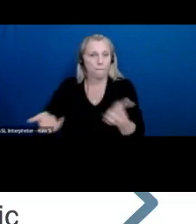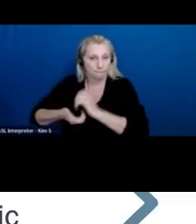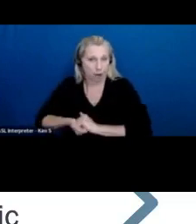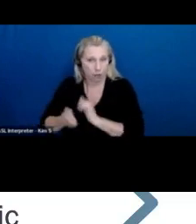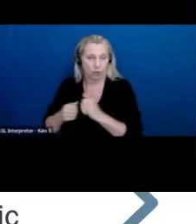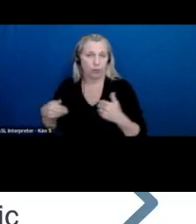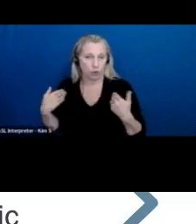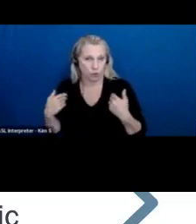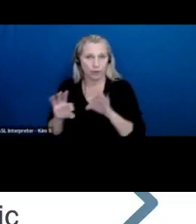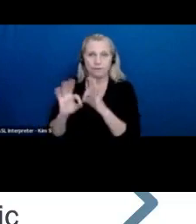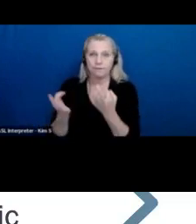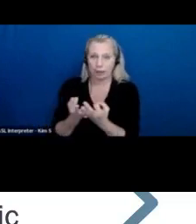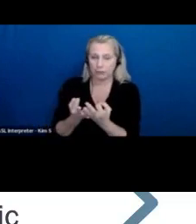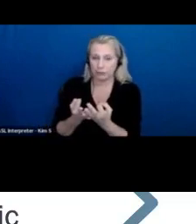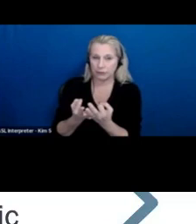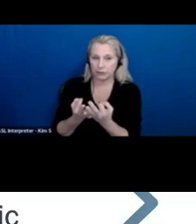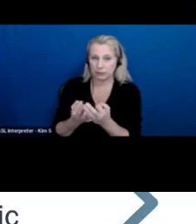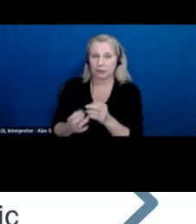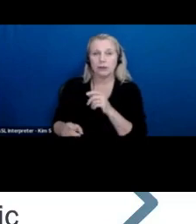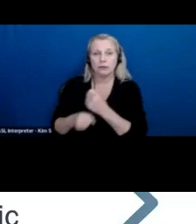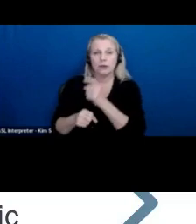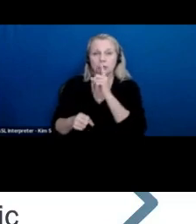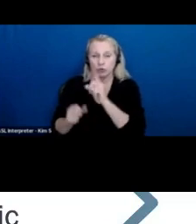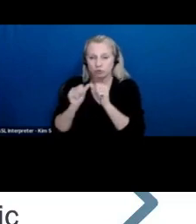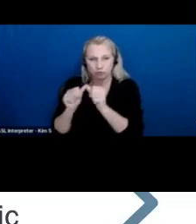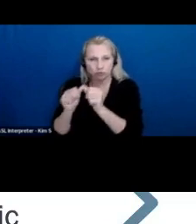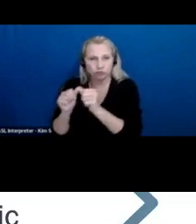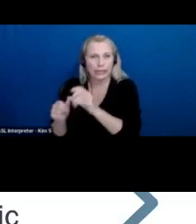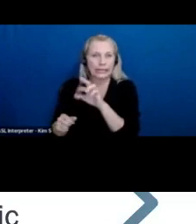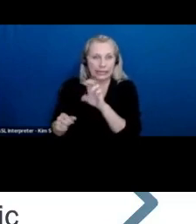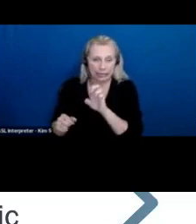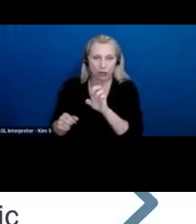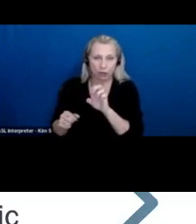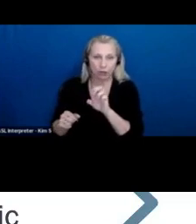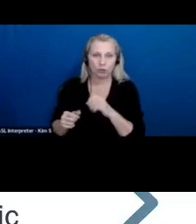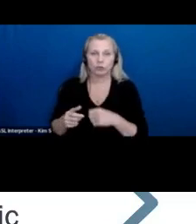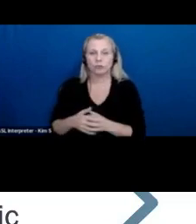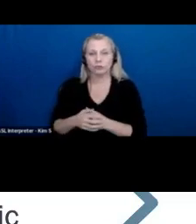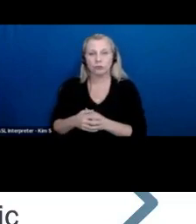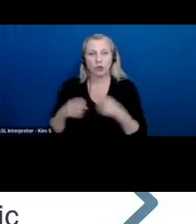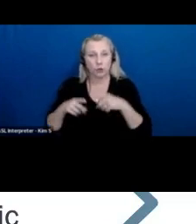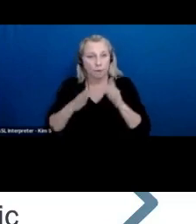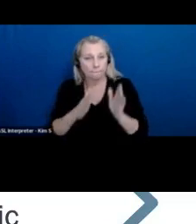family and ensures the continuity of care throughout the planning and ongoing review